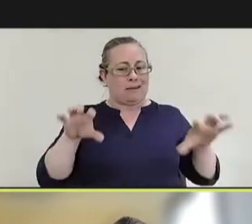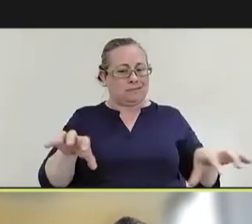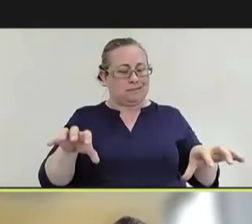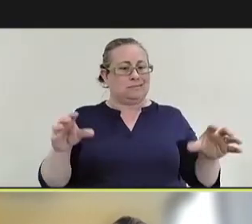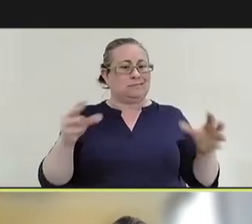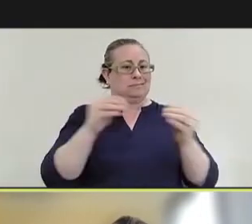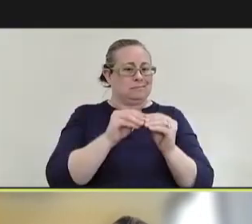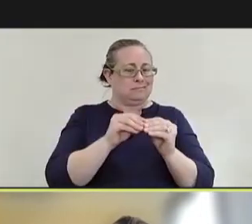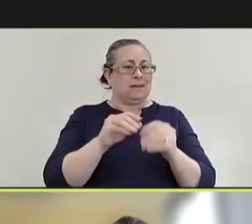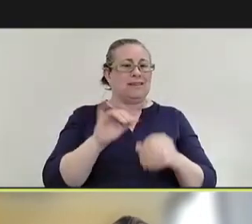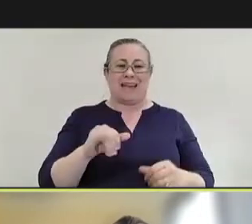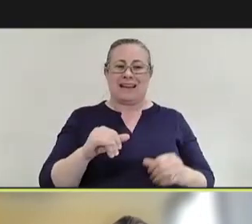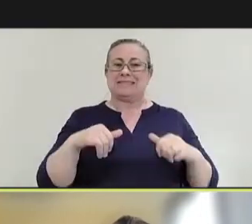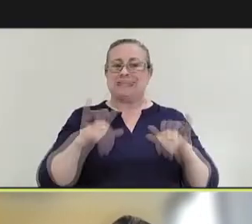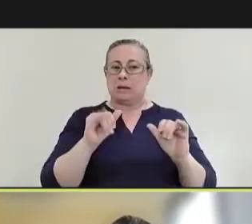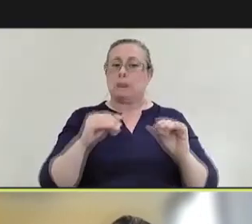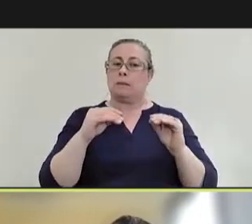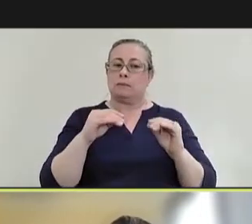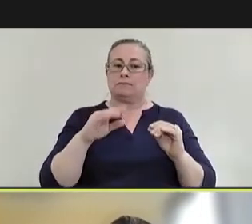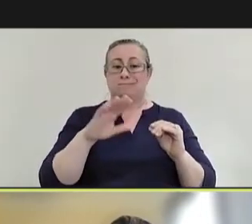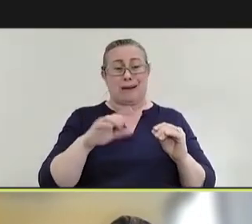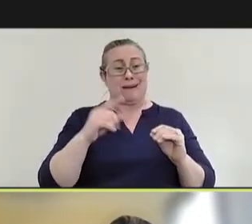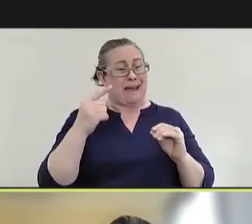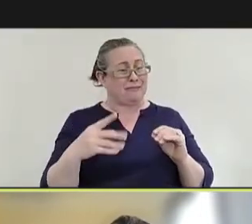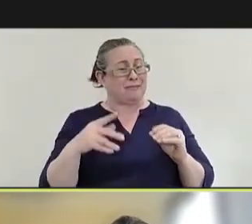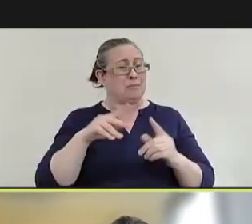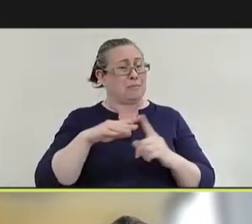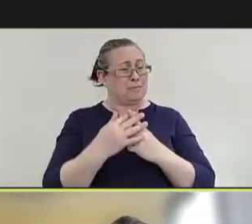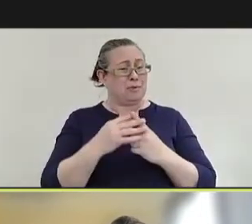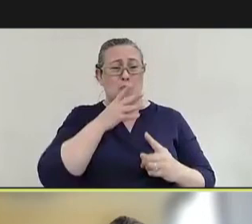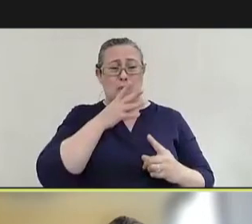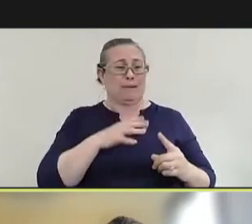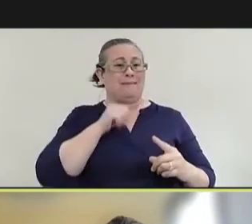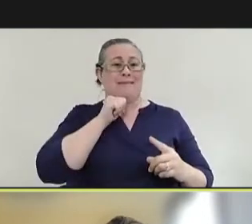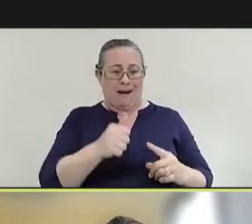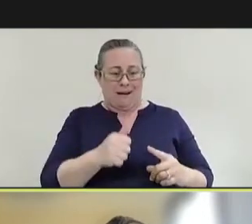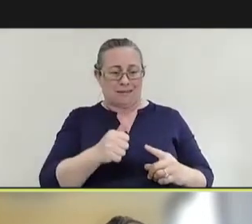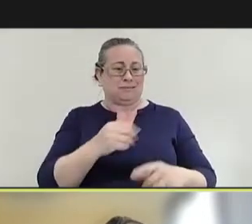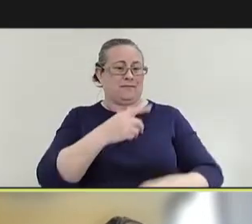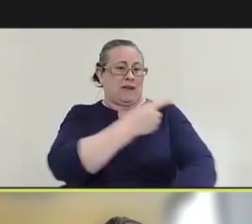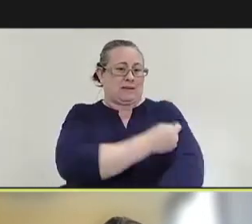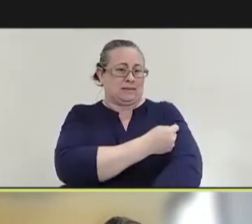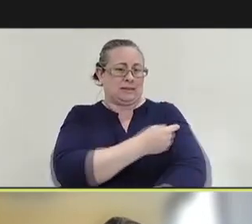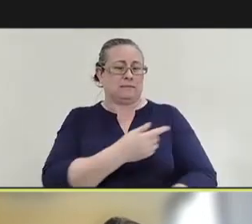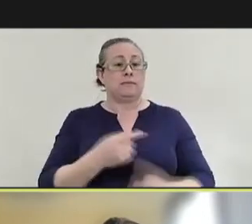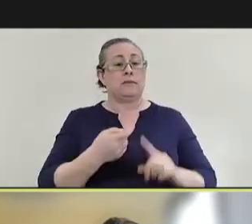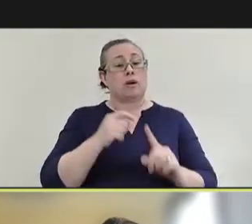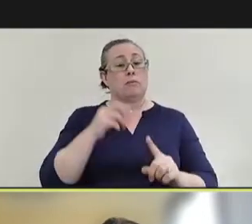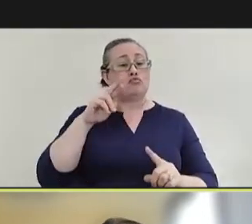the population of women not getting vaccinated. From a race-ethnicity perspective, Asian seems